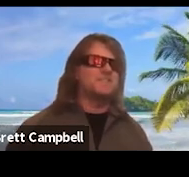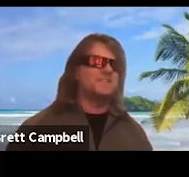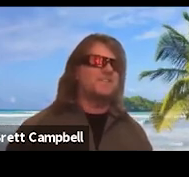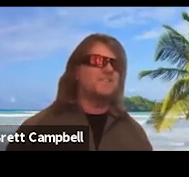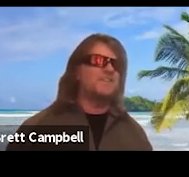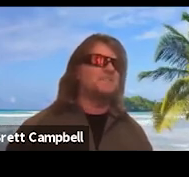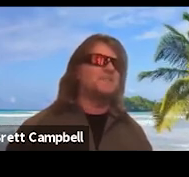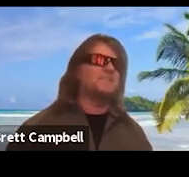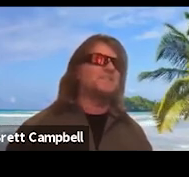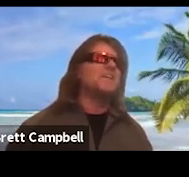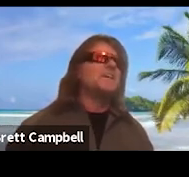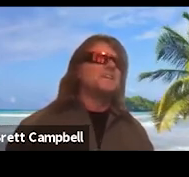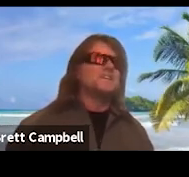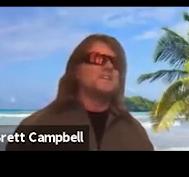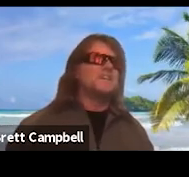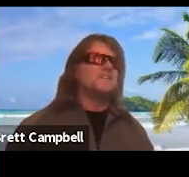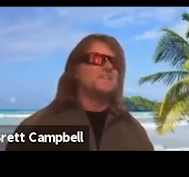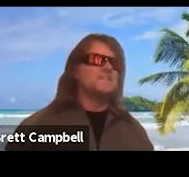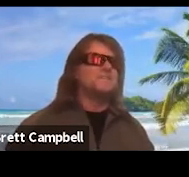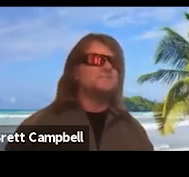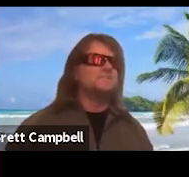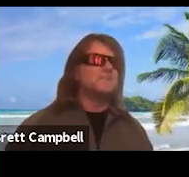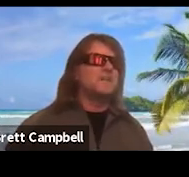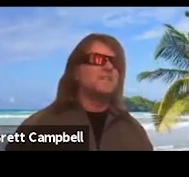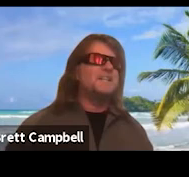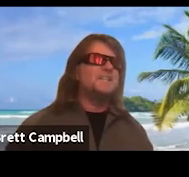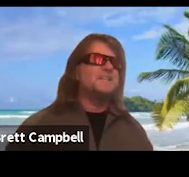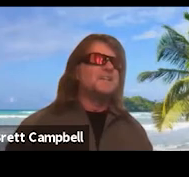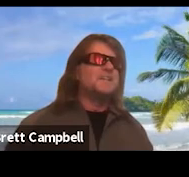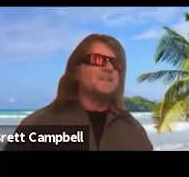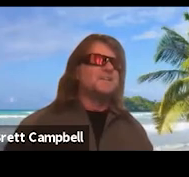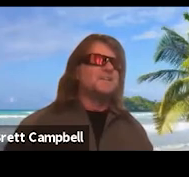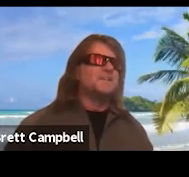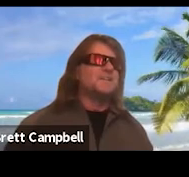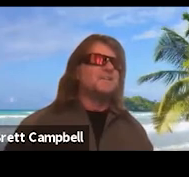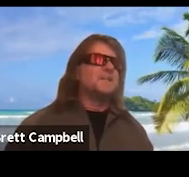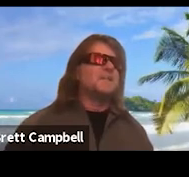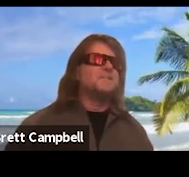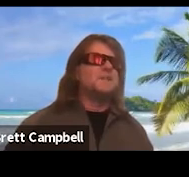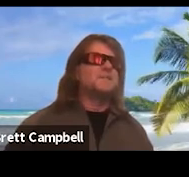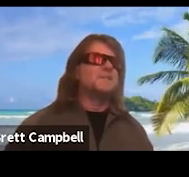I was like, "Wow, okay, I'm here." Kathy, in the beginning,